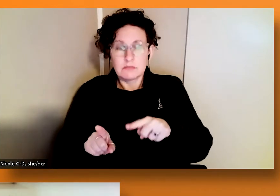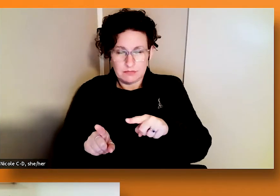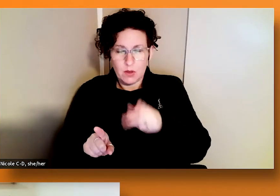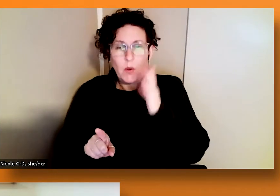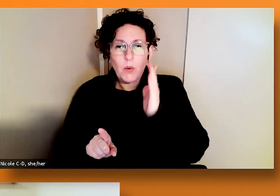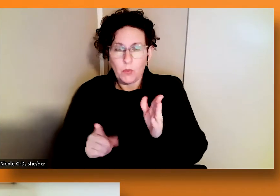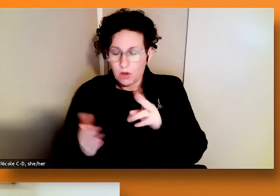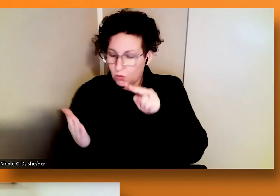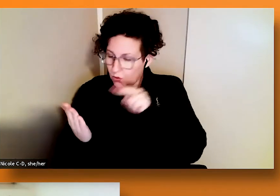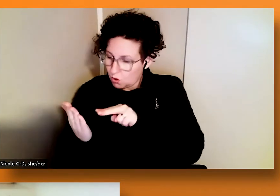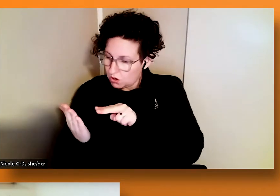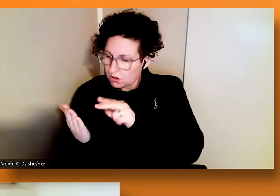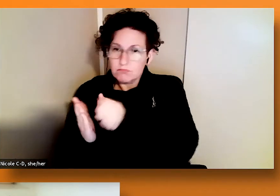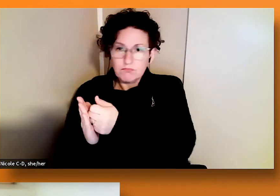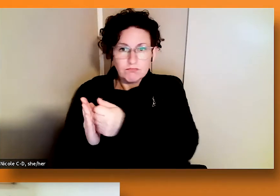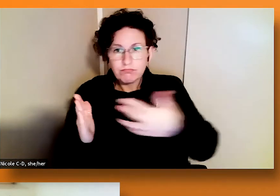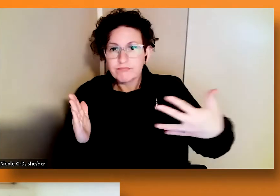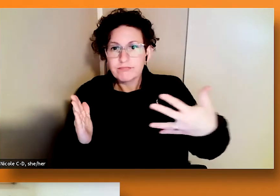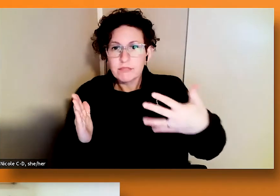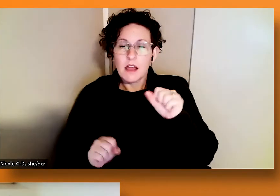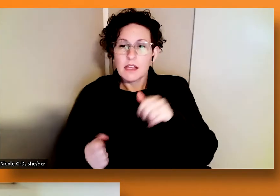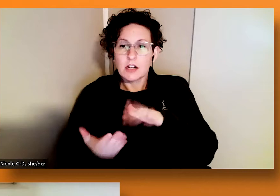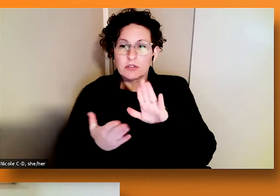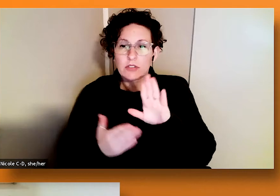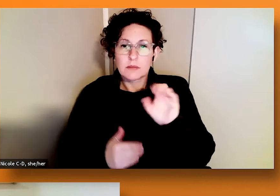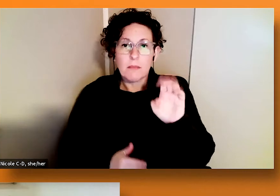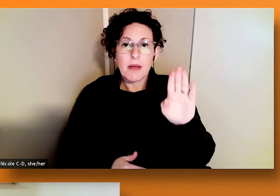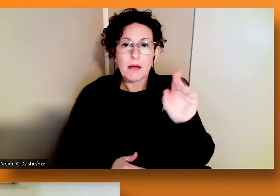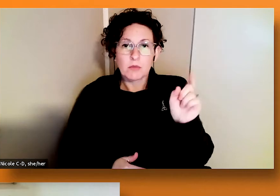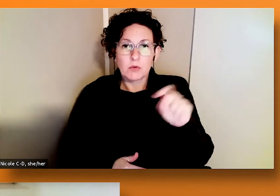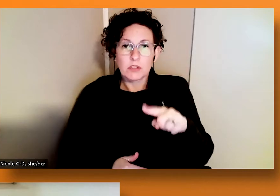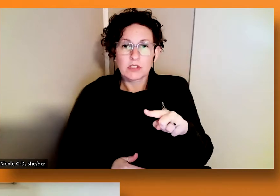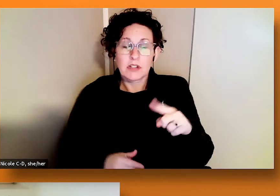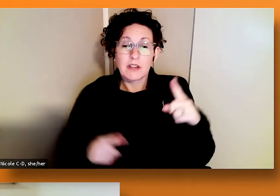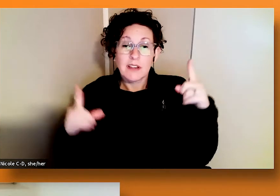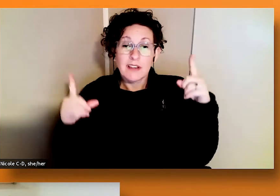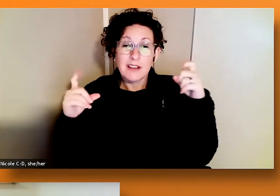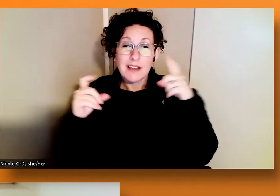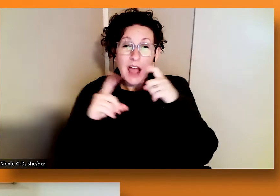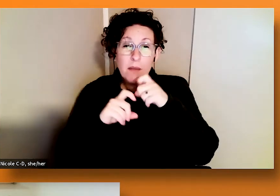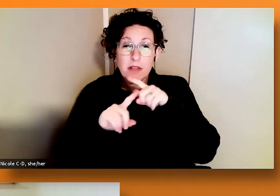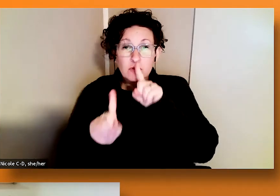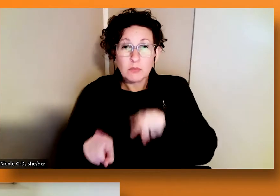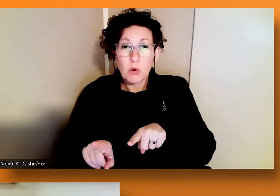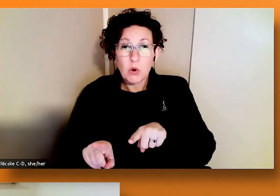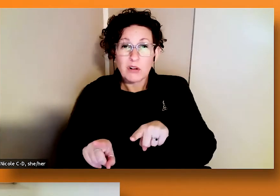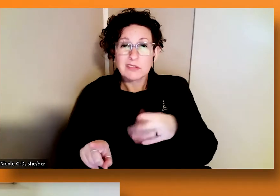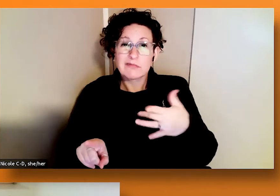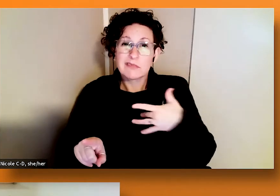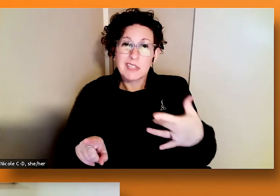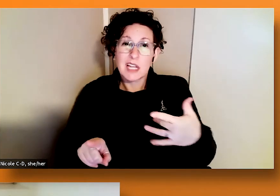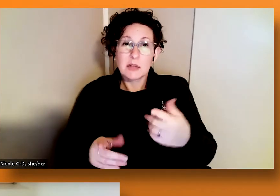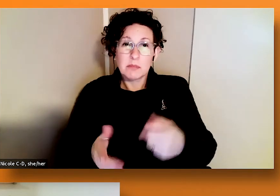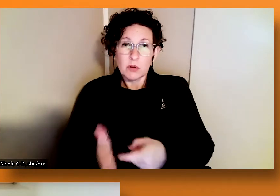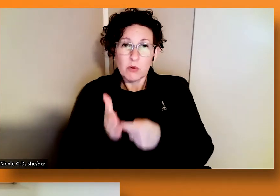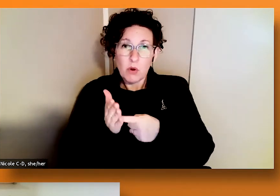would show you the details of that. I can address Bob's question, in the chat. "Complex reports are typically required by the sponsor